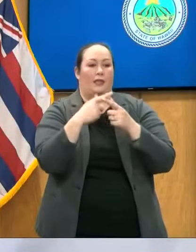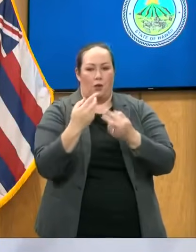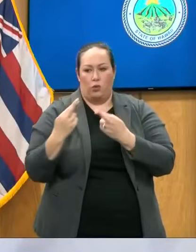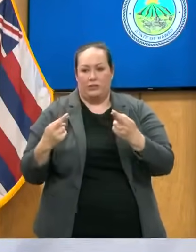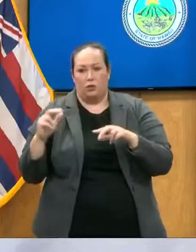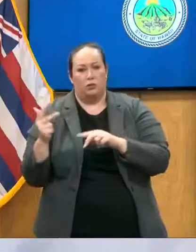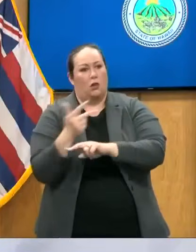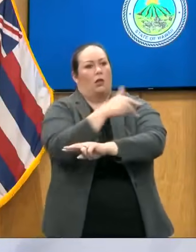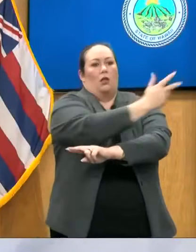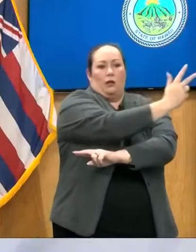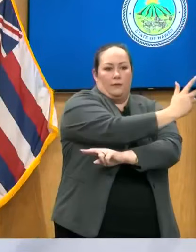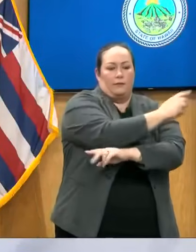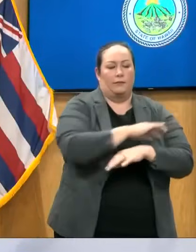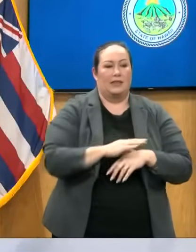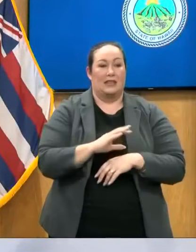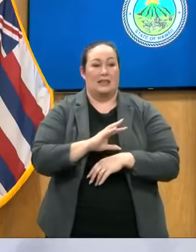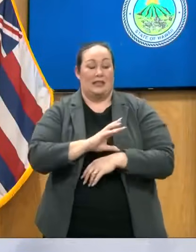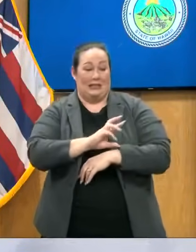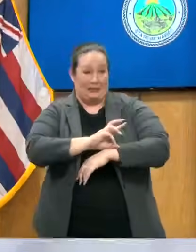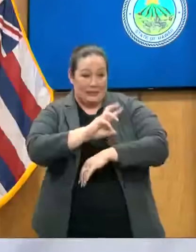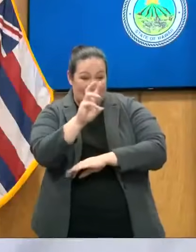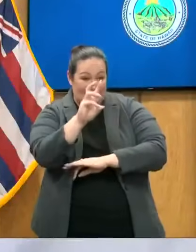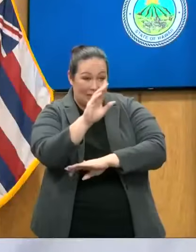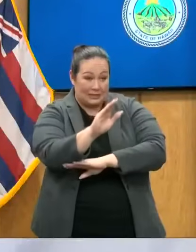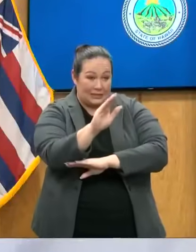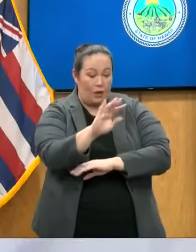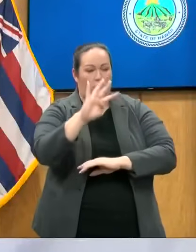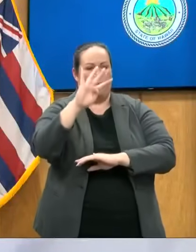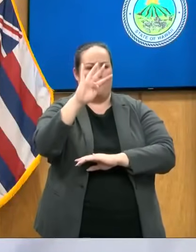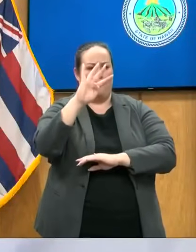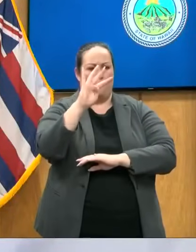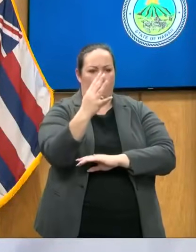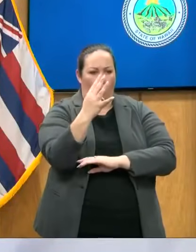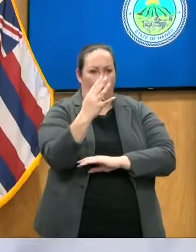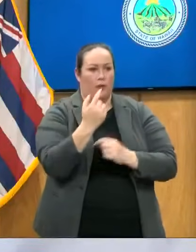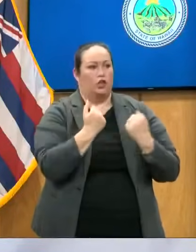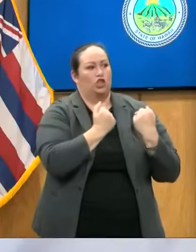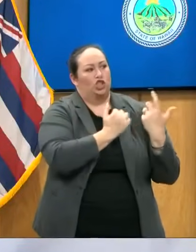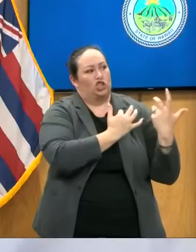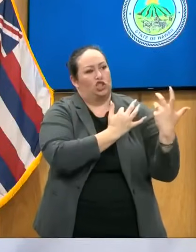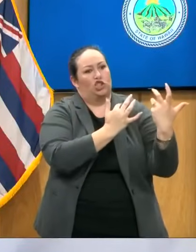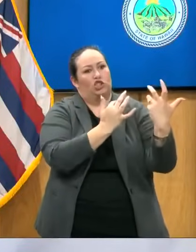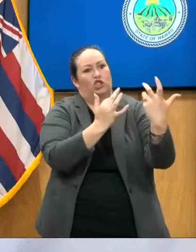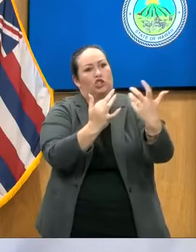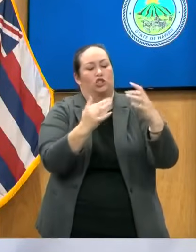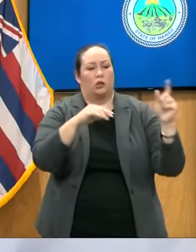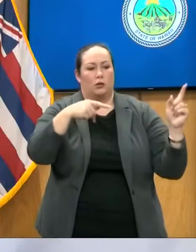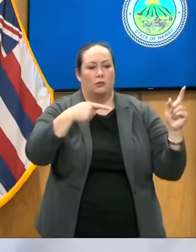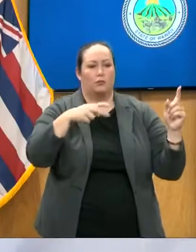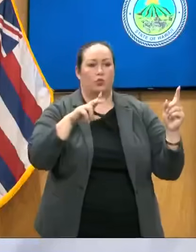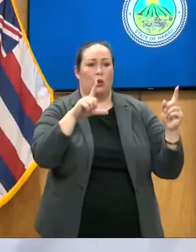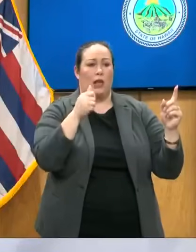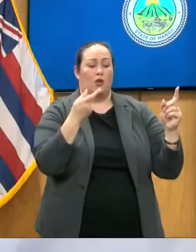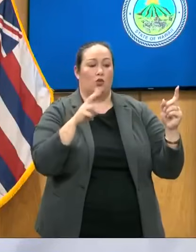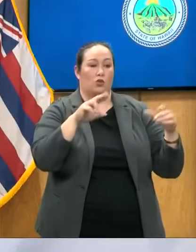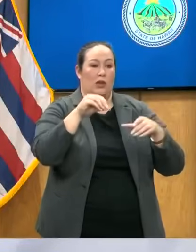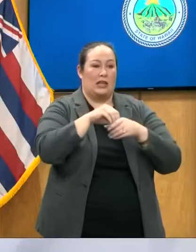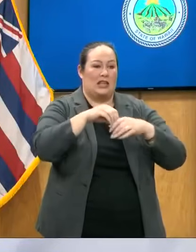that afternoon. and resources were also directed up there. around six pm a fourth Wildfire started that afternoon on Polly who